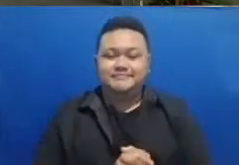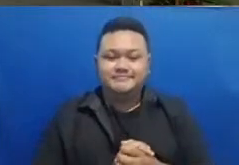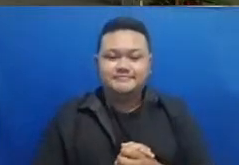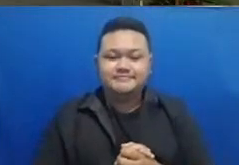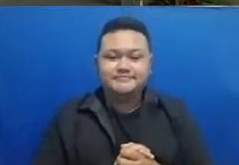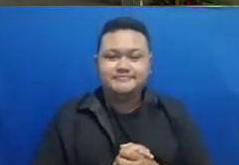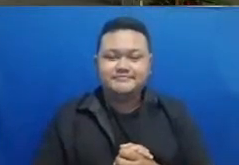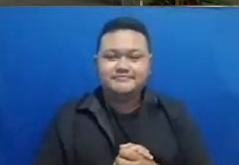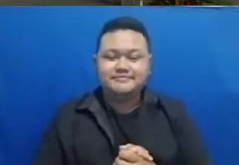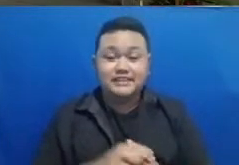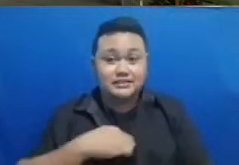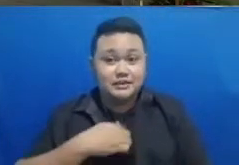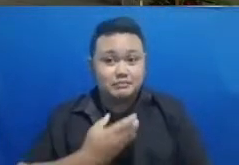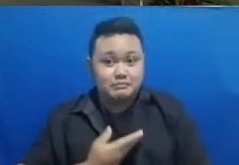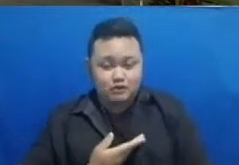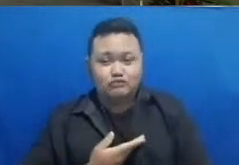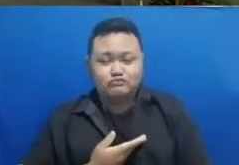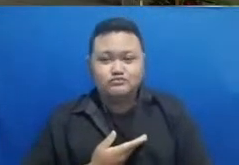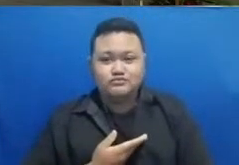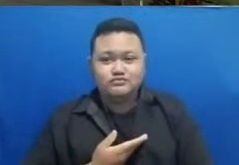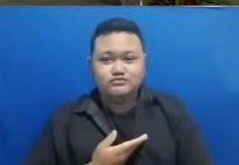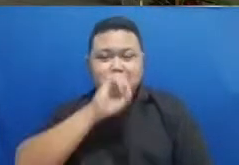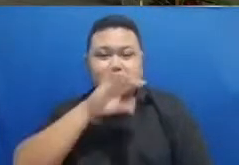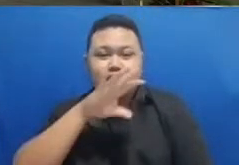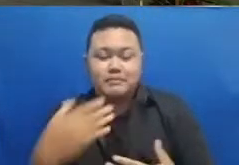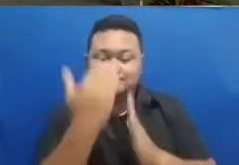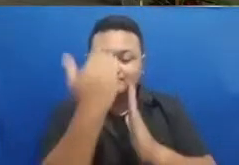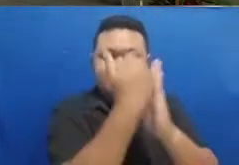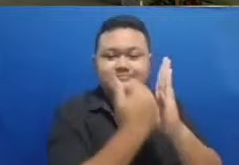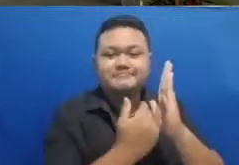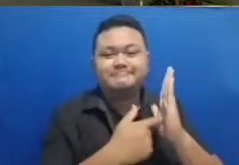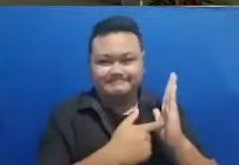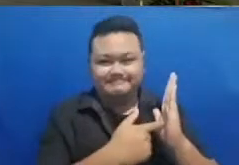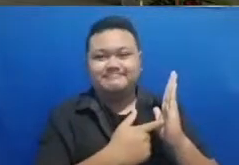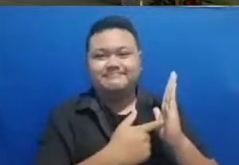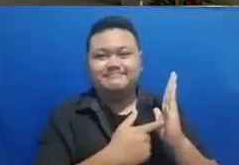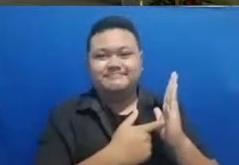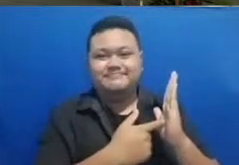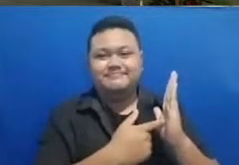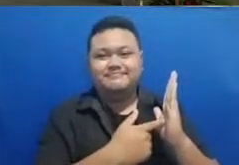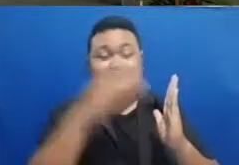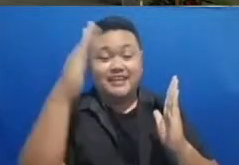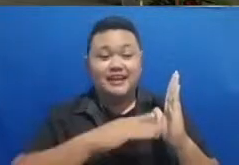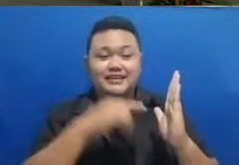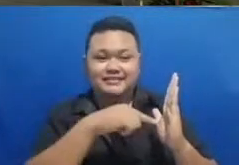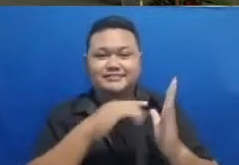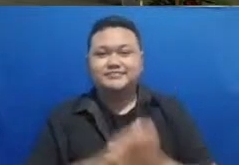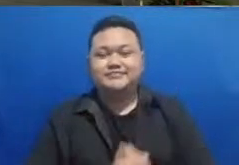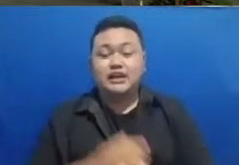convey the composition of our show this afternoon village also still seeing you ladies and gentlemen